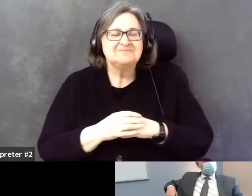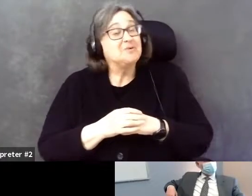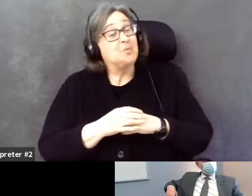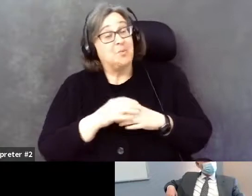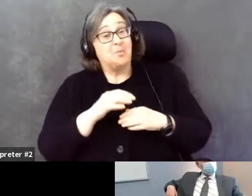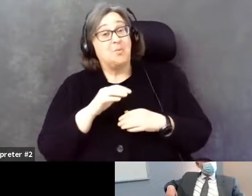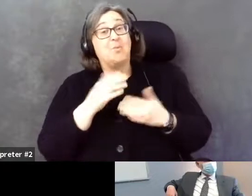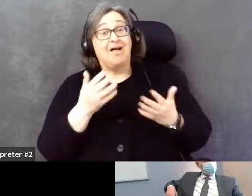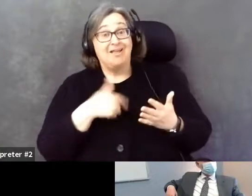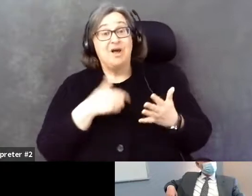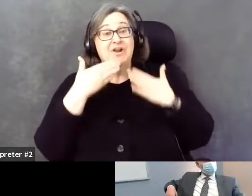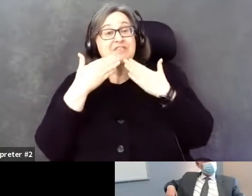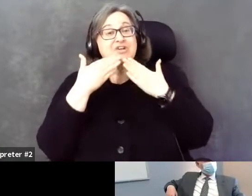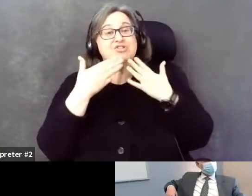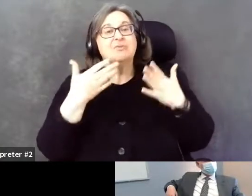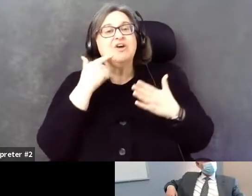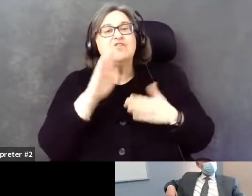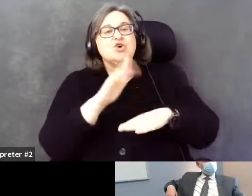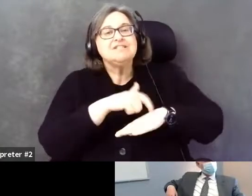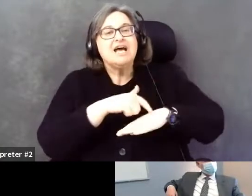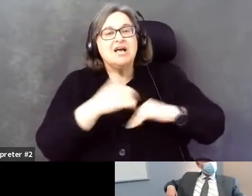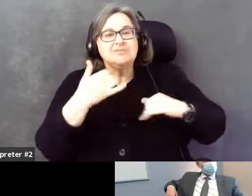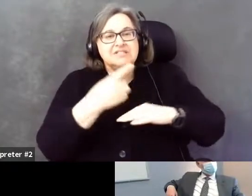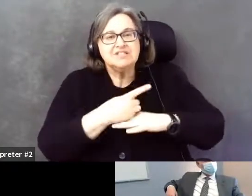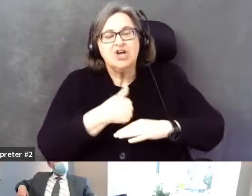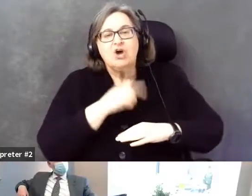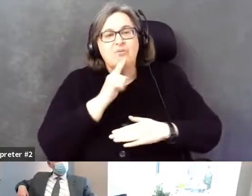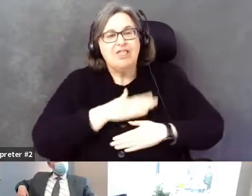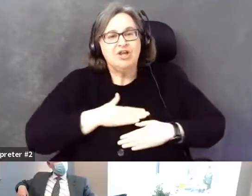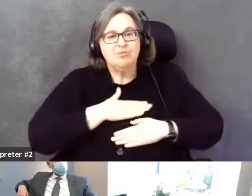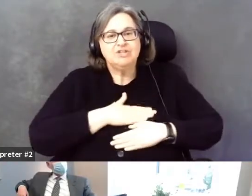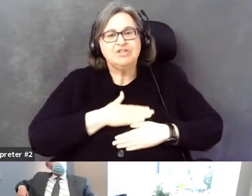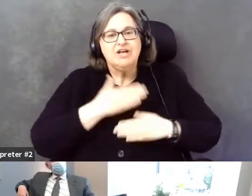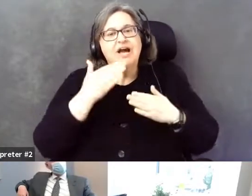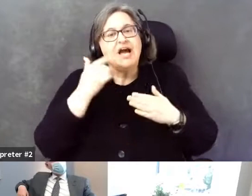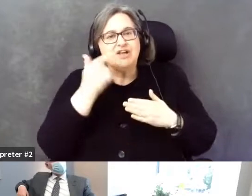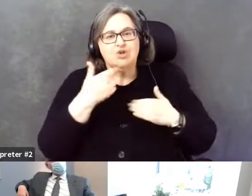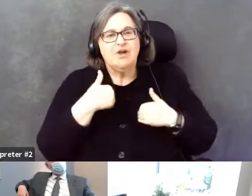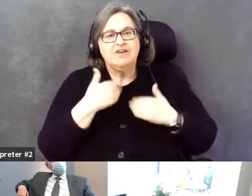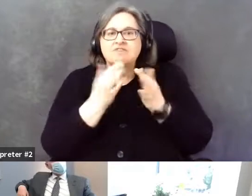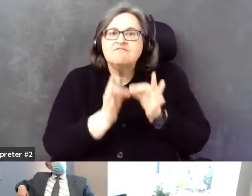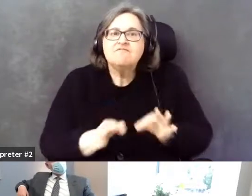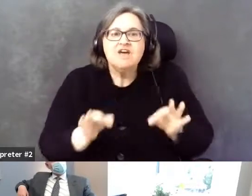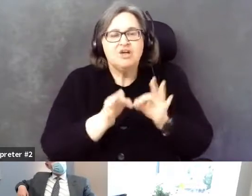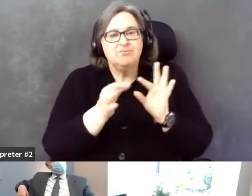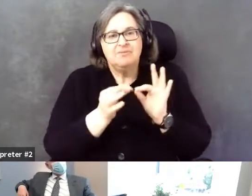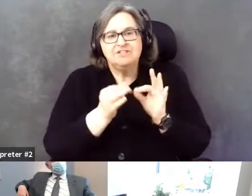I want to thank you so very much for your time today. I appreciate it. I think you have some valuable messages to share with